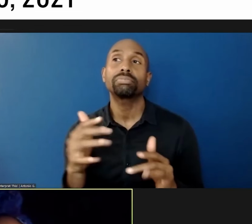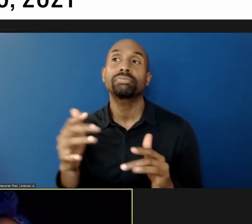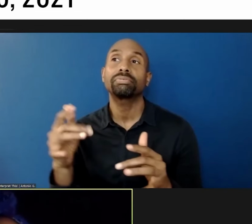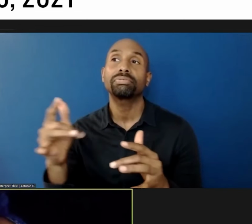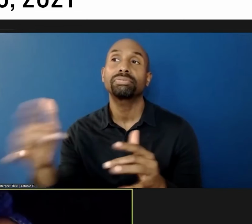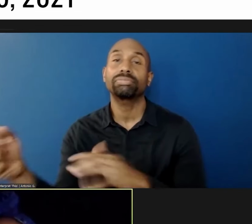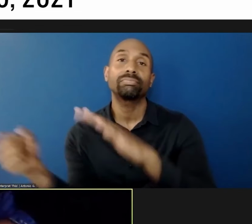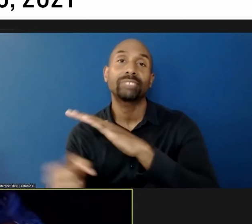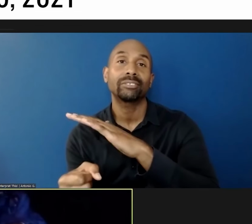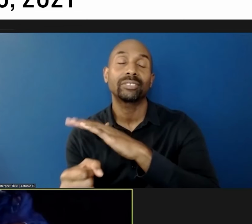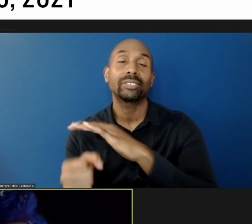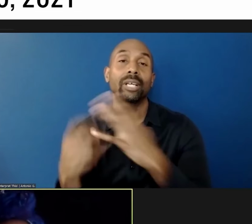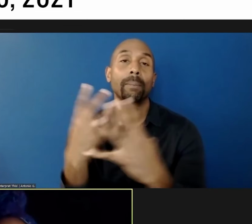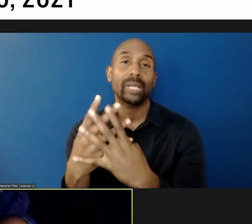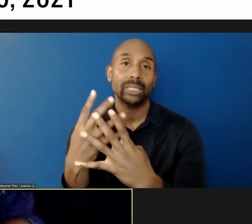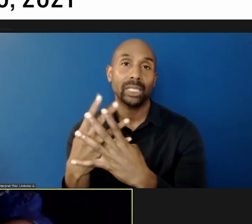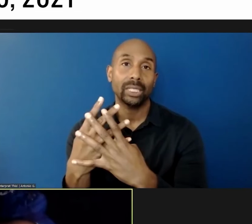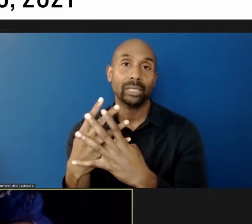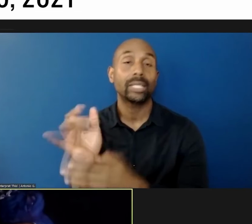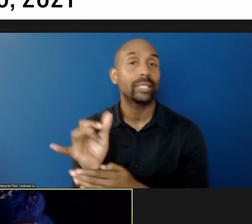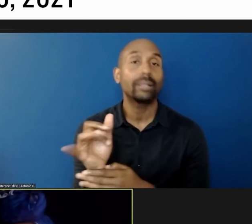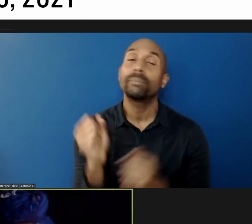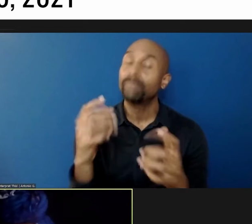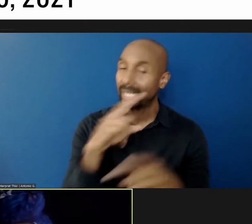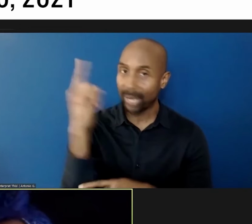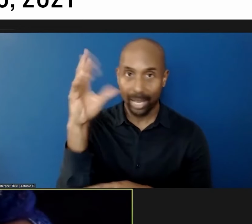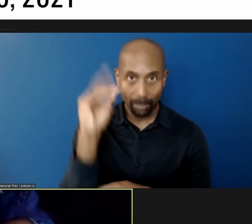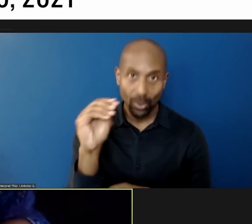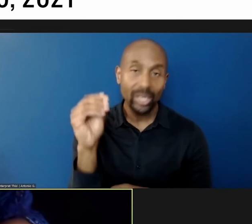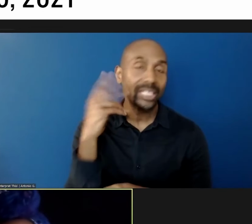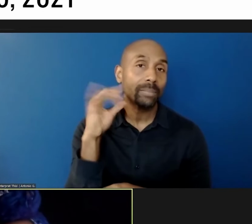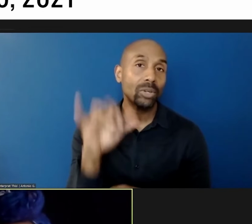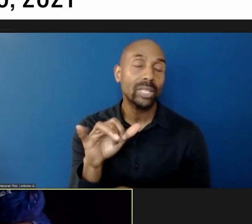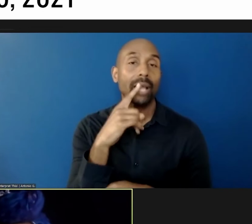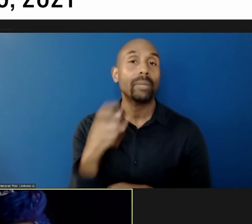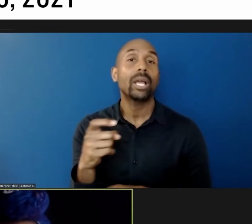and it it kick starts a reallt negative root for where they go in the future, when they're